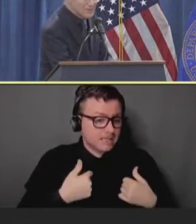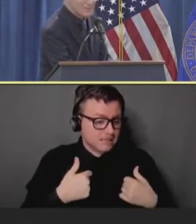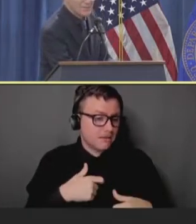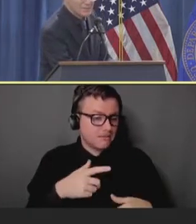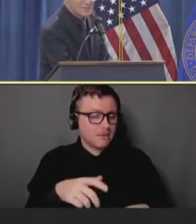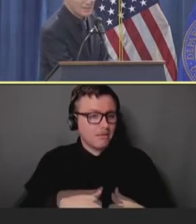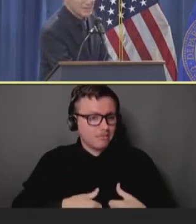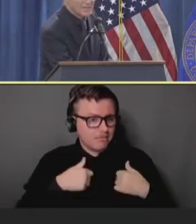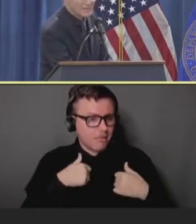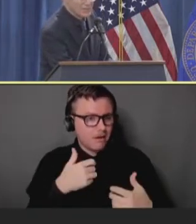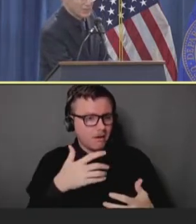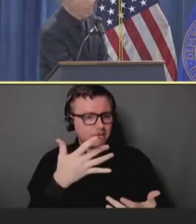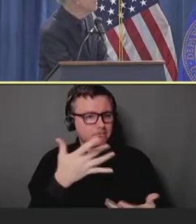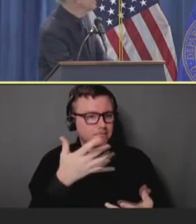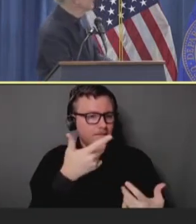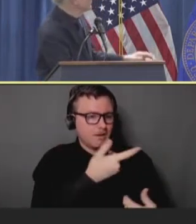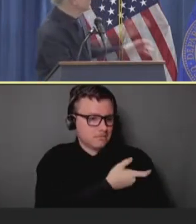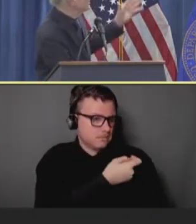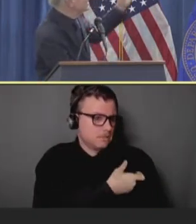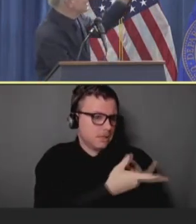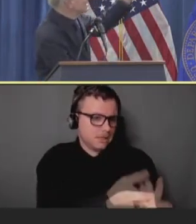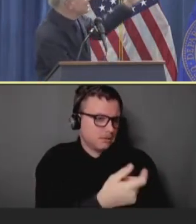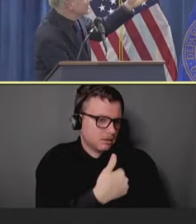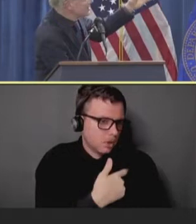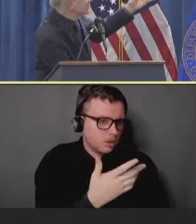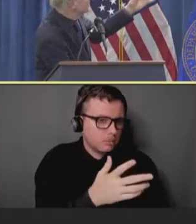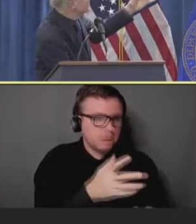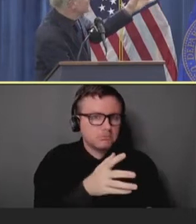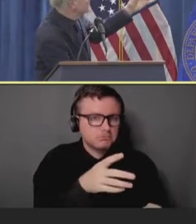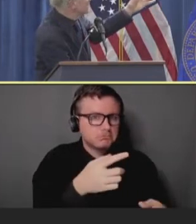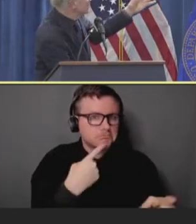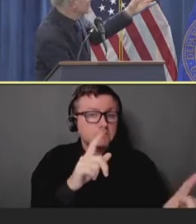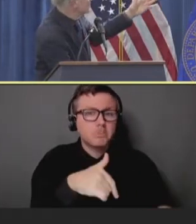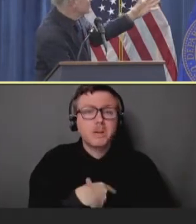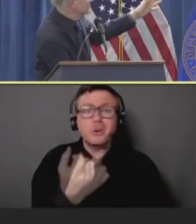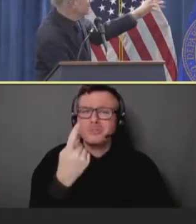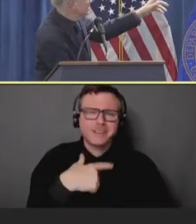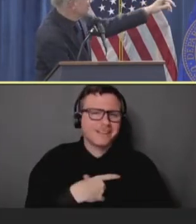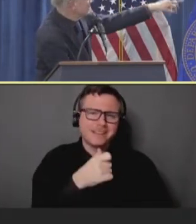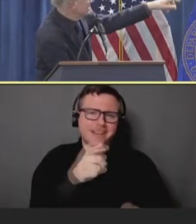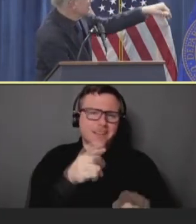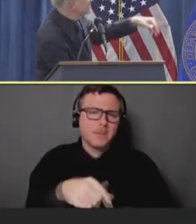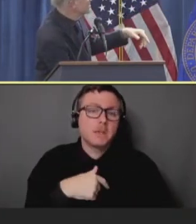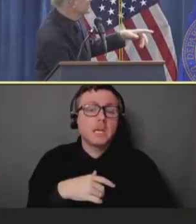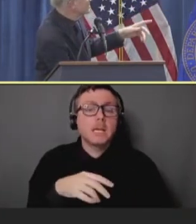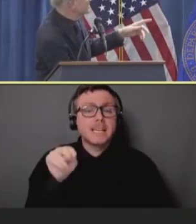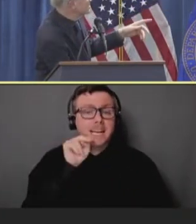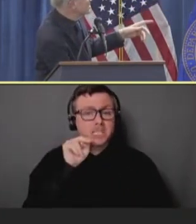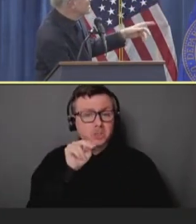That wasn't the case everywhere. If we take Nigeria, for example, this is your data from back in the '70s.